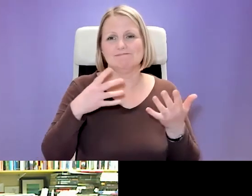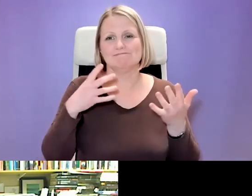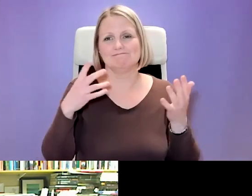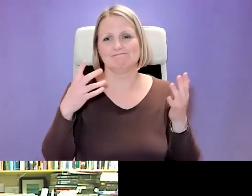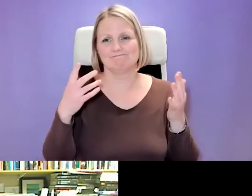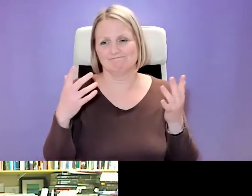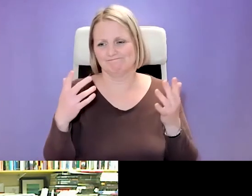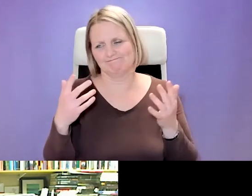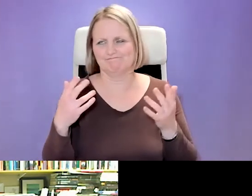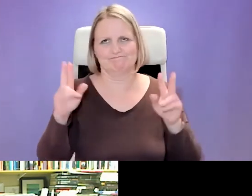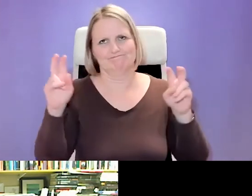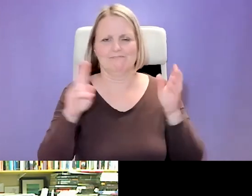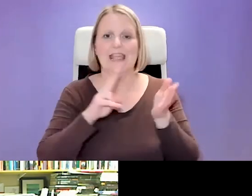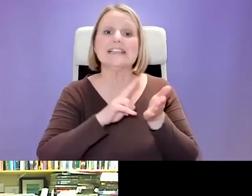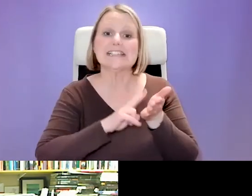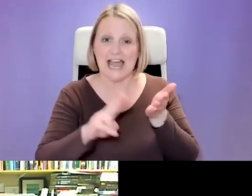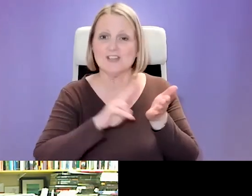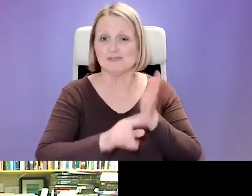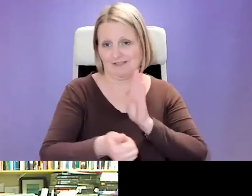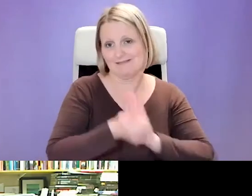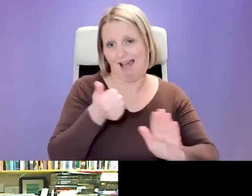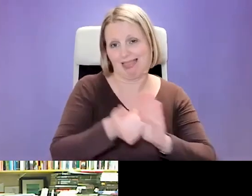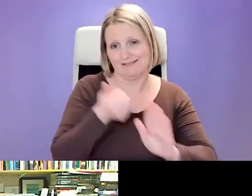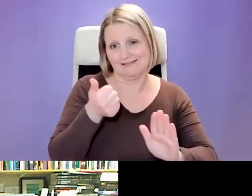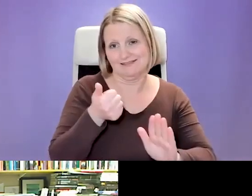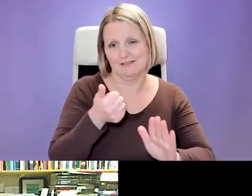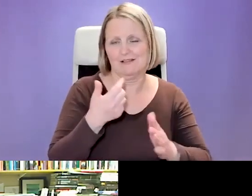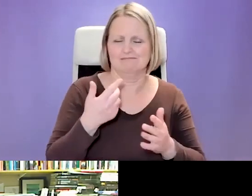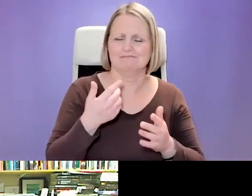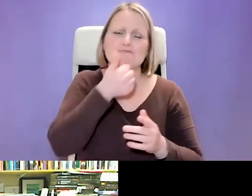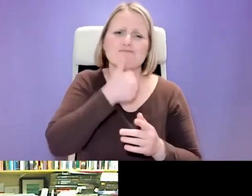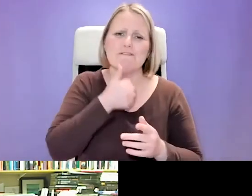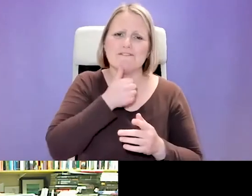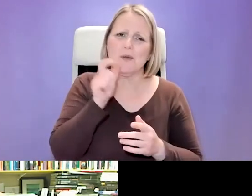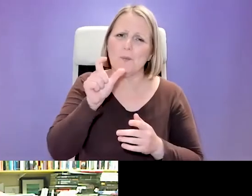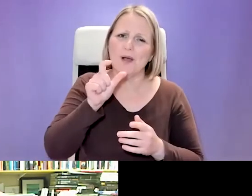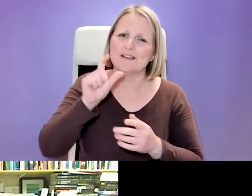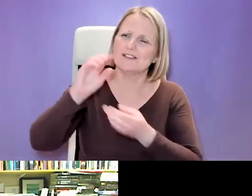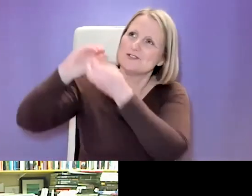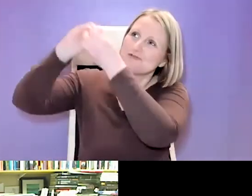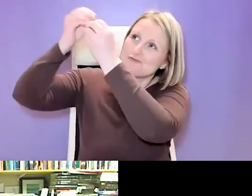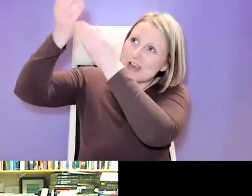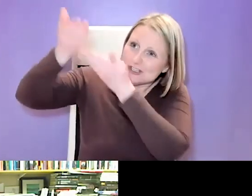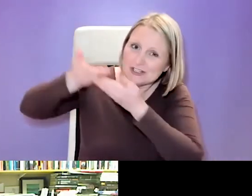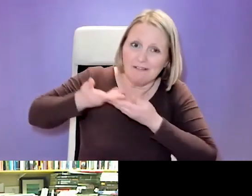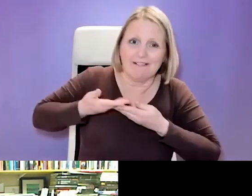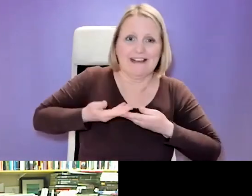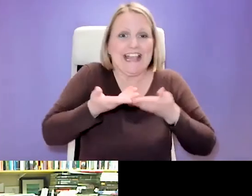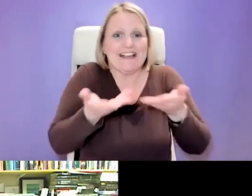let's call natural talent, I prefer to call it, creational gifts. So when Joanna says